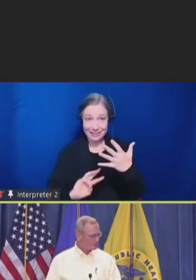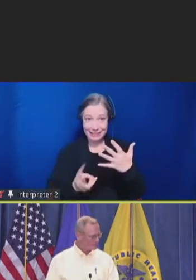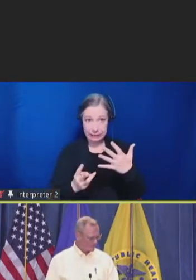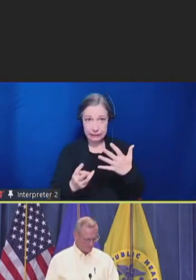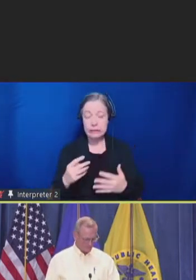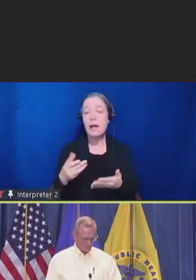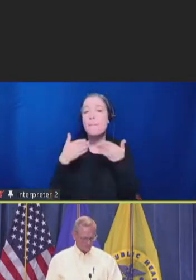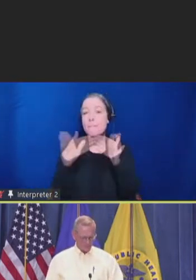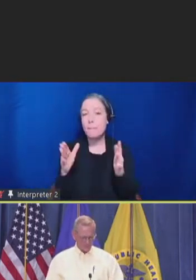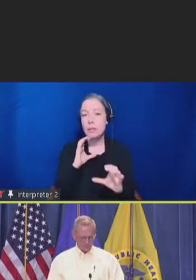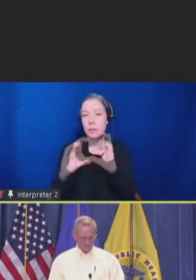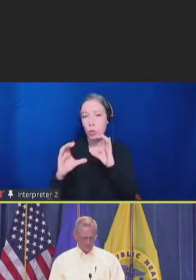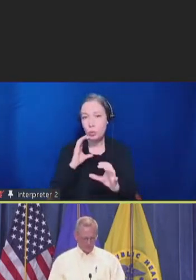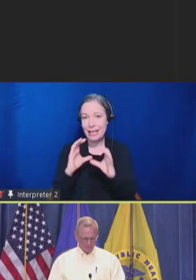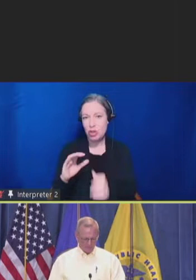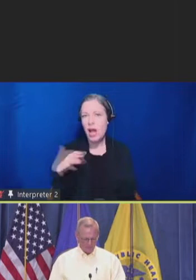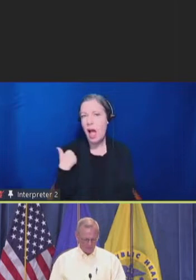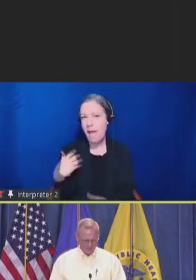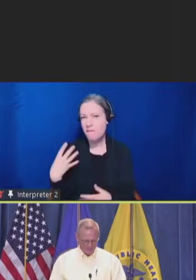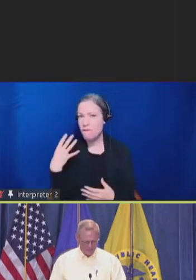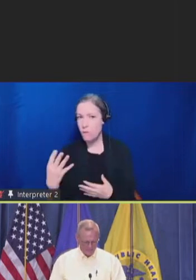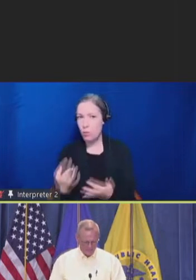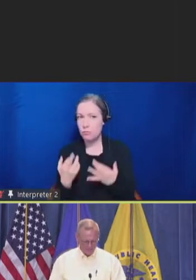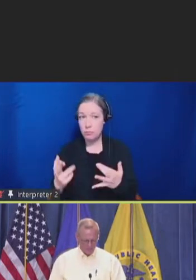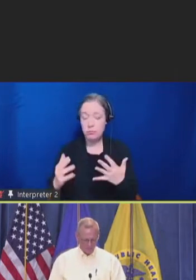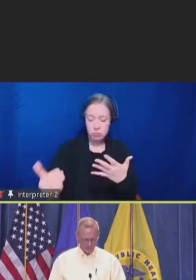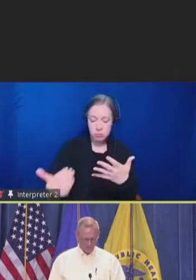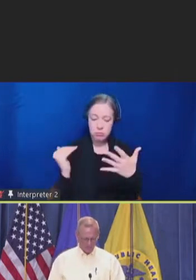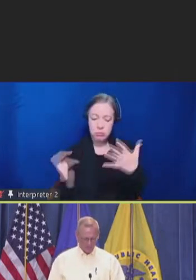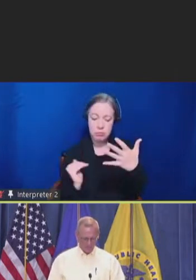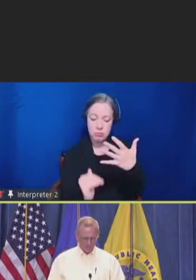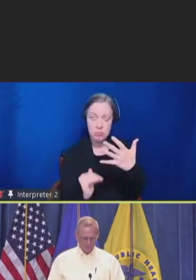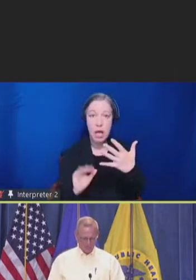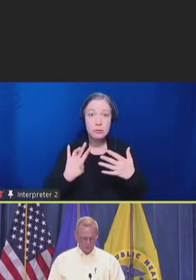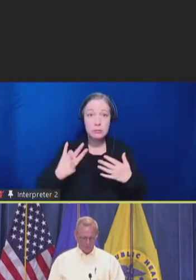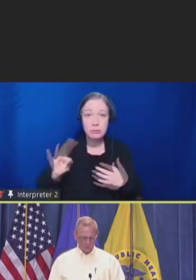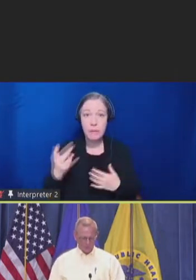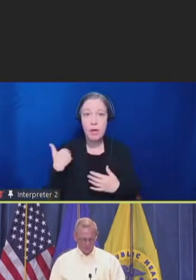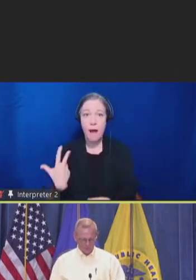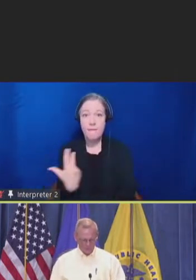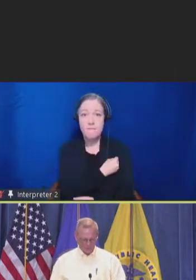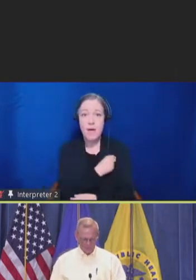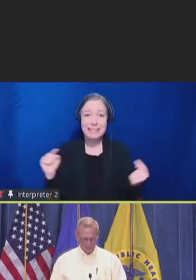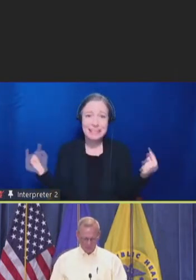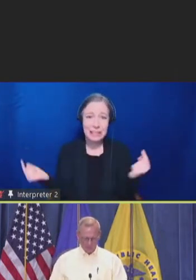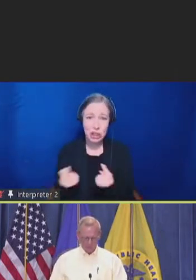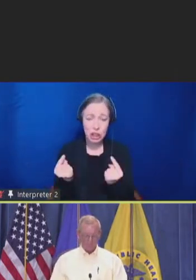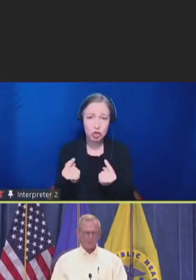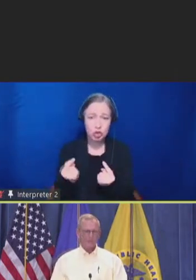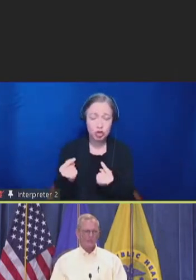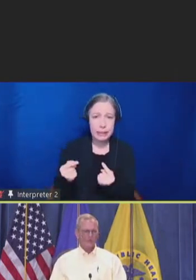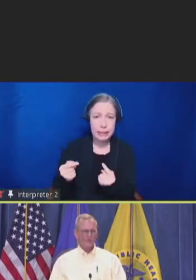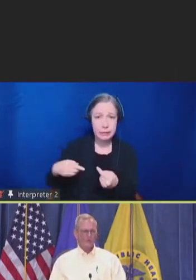And the seventh is vaccine injury compensation, which we included just for its recognition